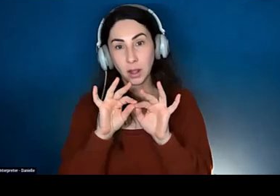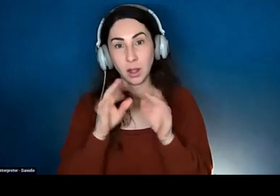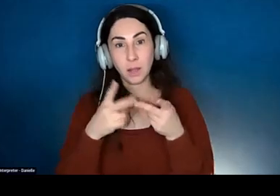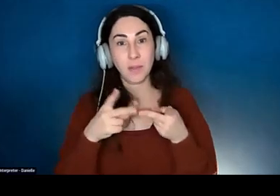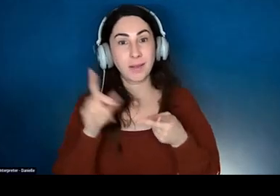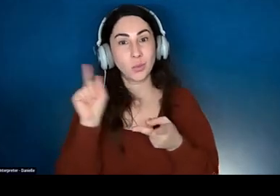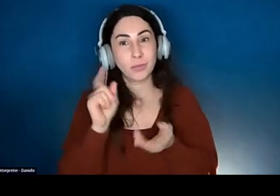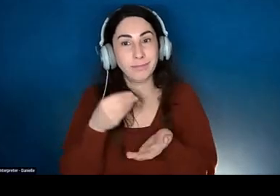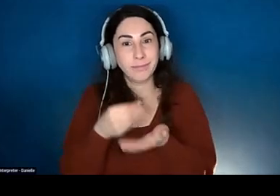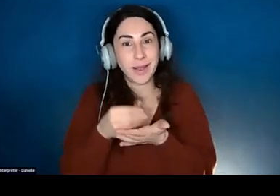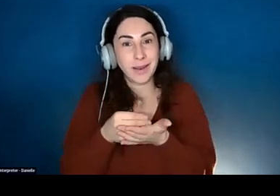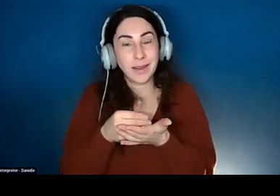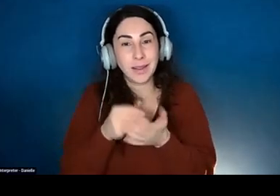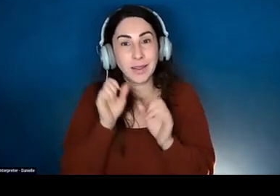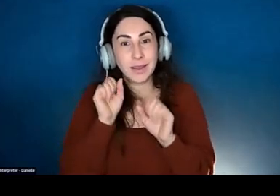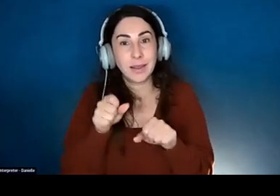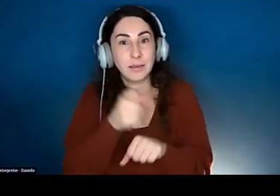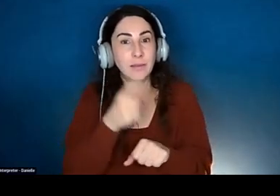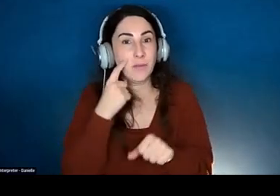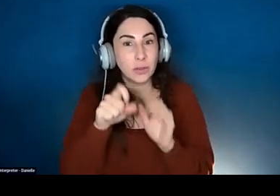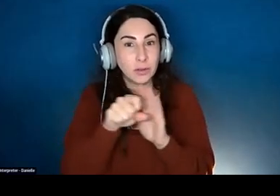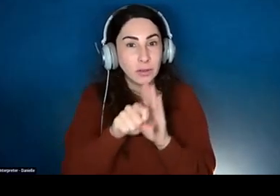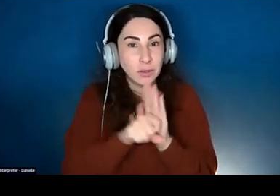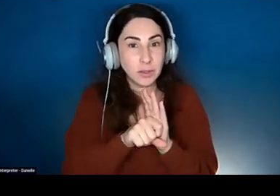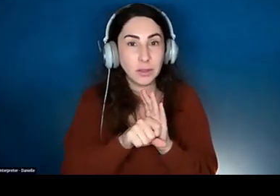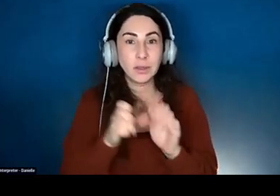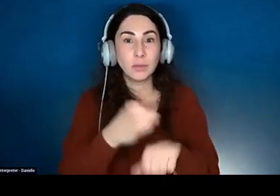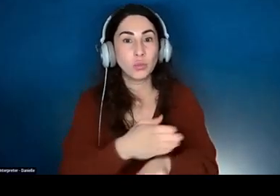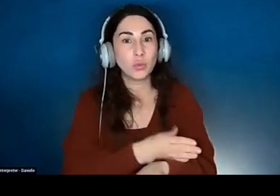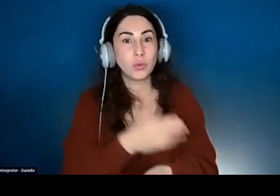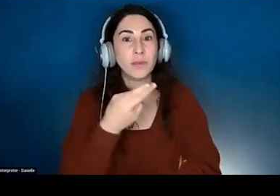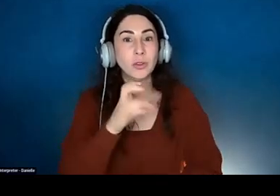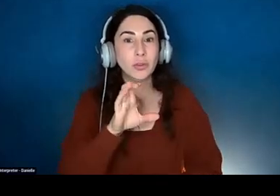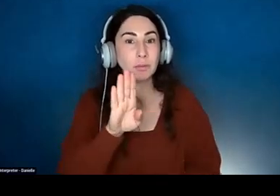systems, improve HCBS infrastructure and advance